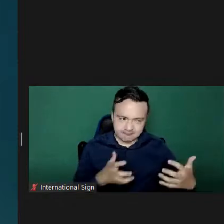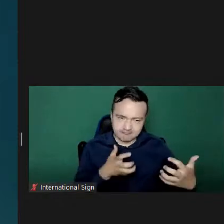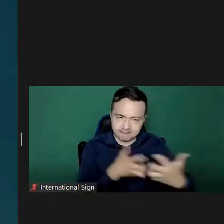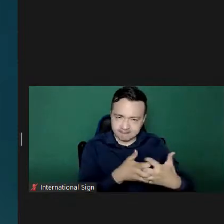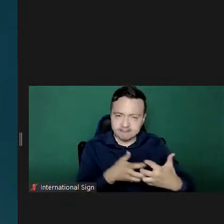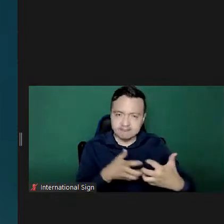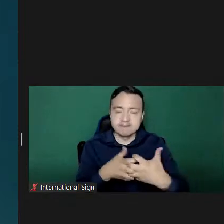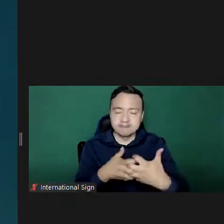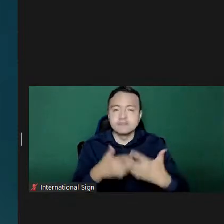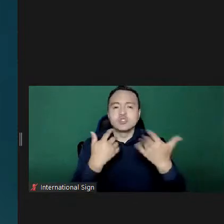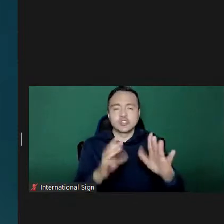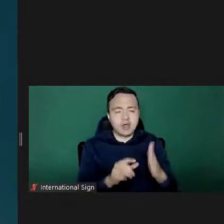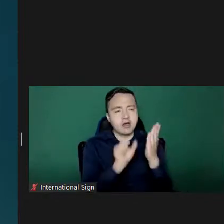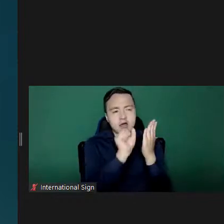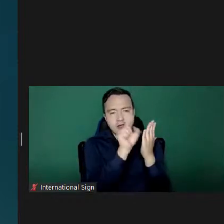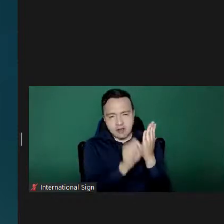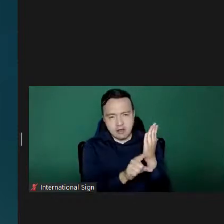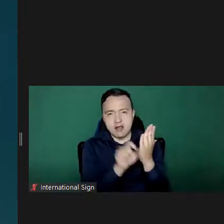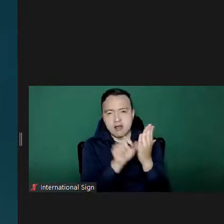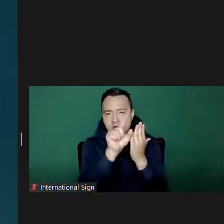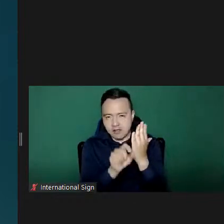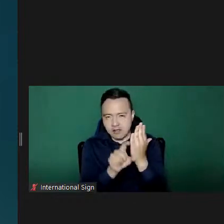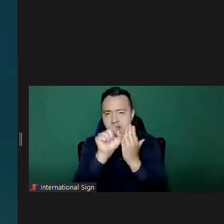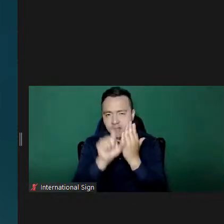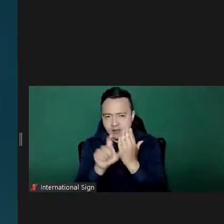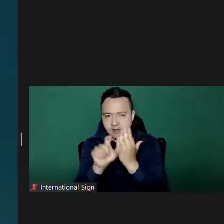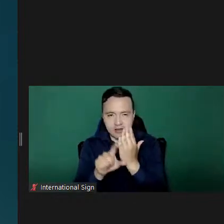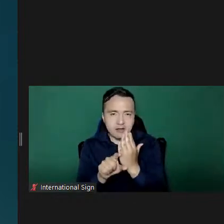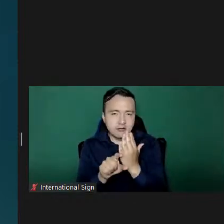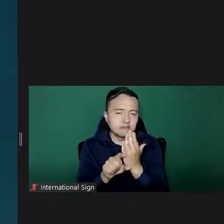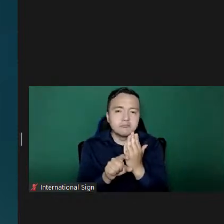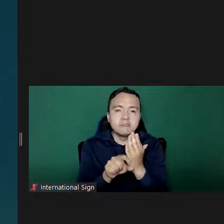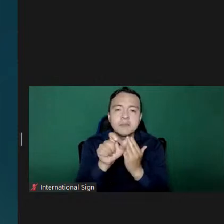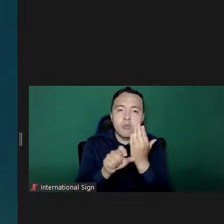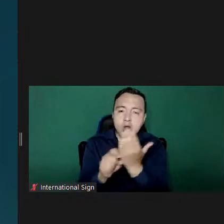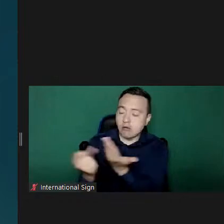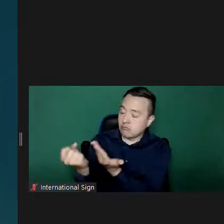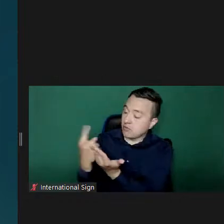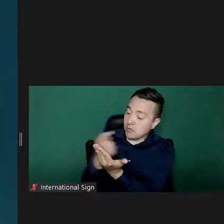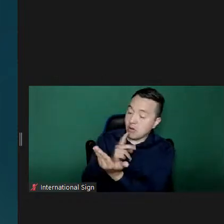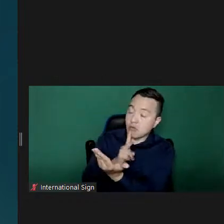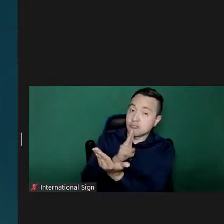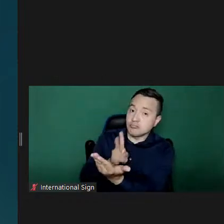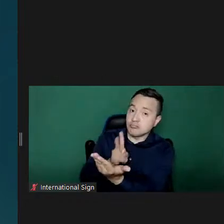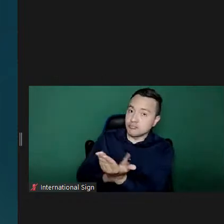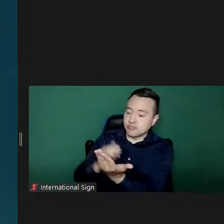These are all programs that are ongoing. And we will seek to bolster recognizing our threat,